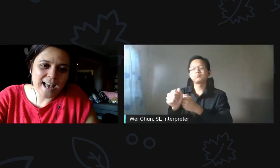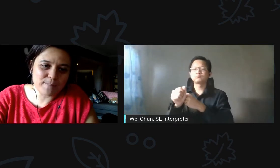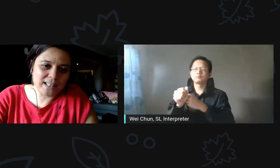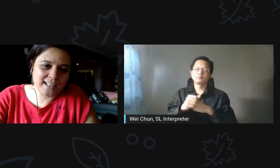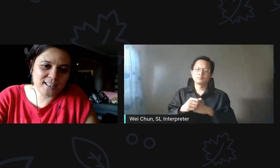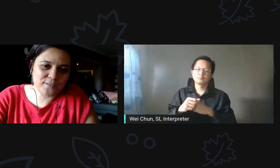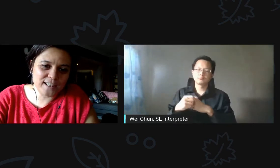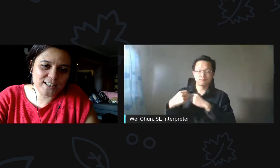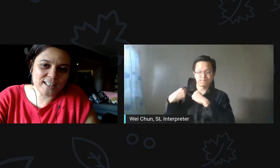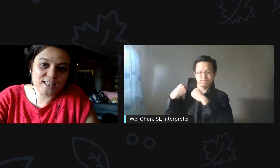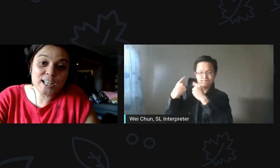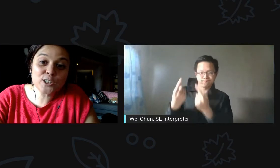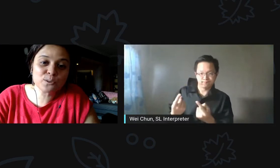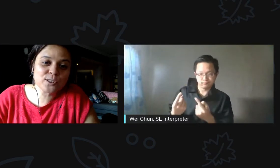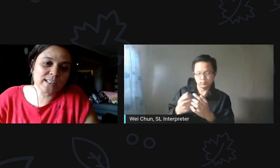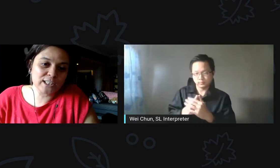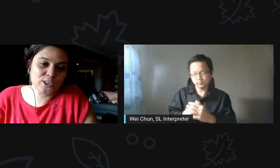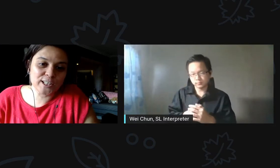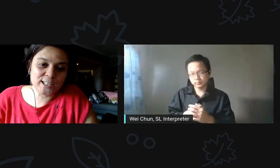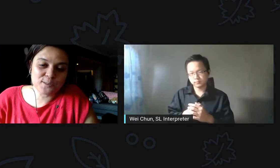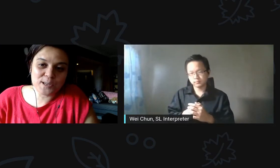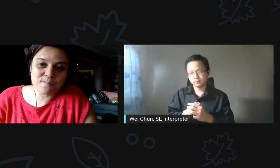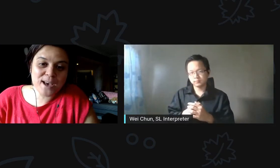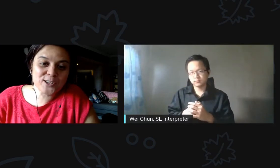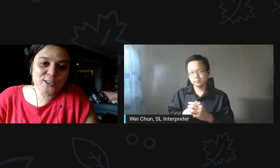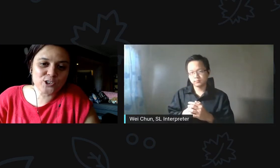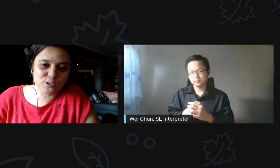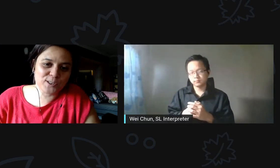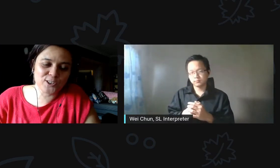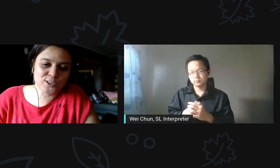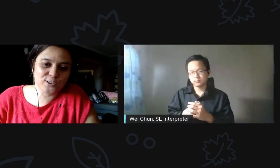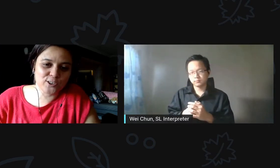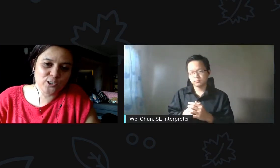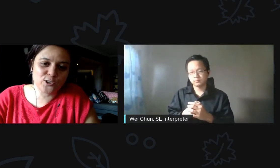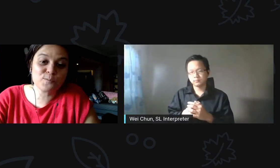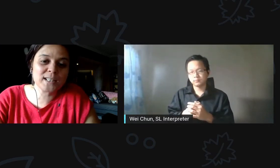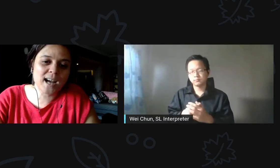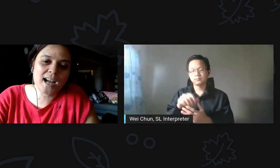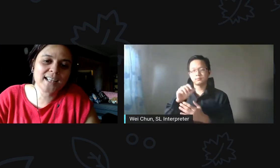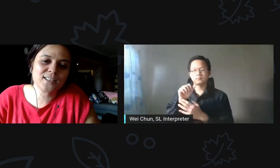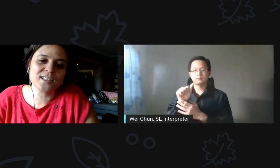Abby Latif is continuously learning to be a better contributor to the human kind